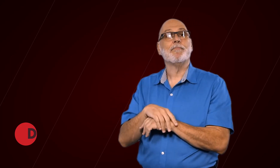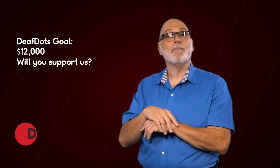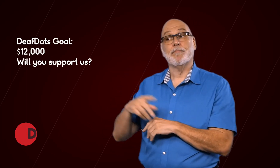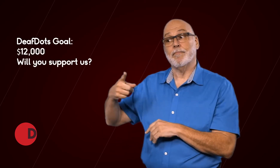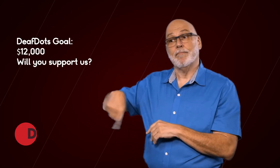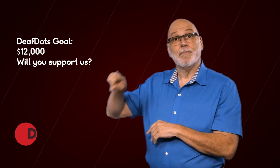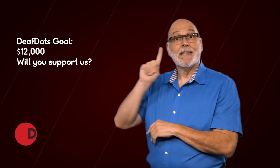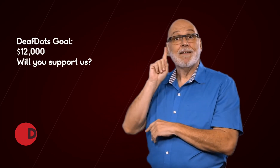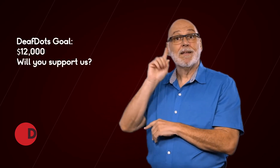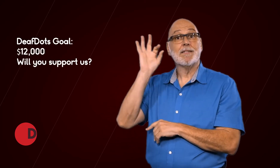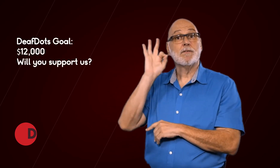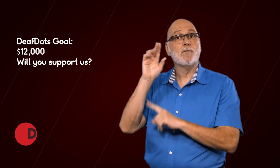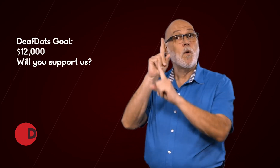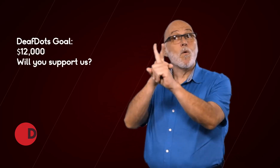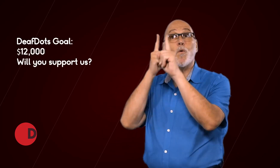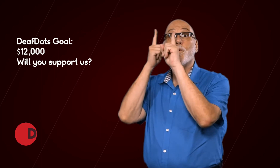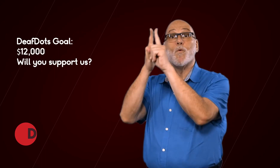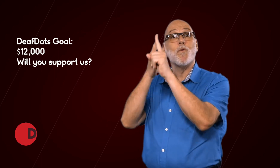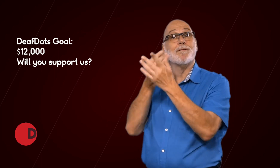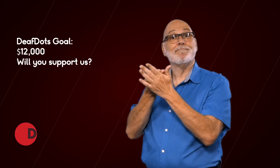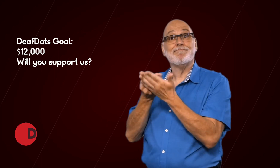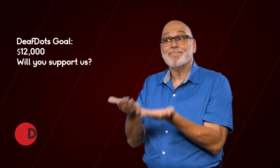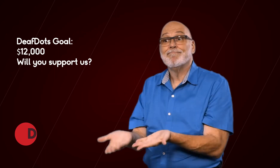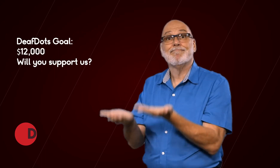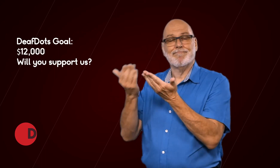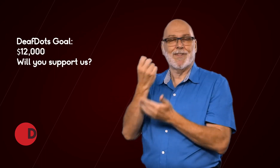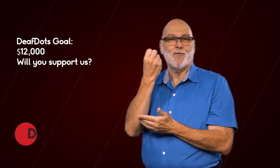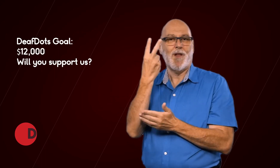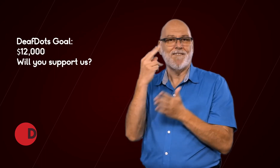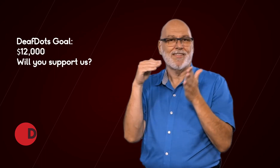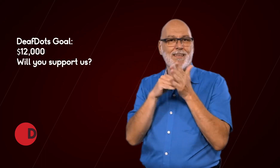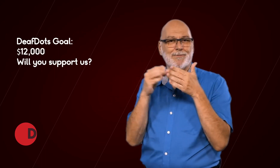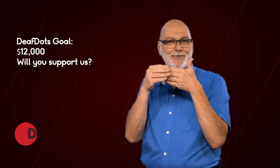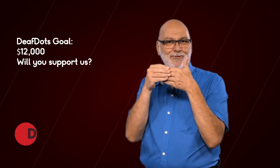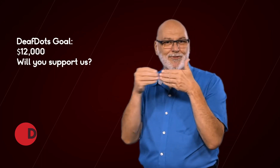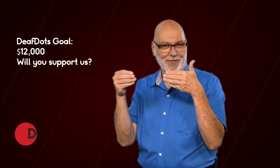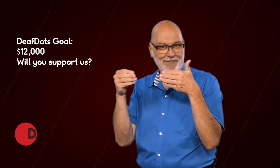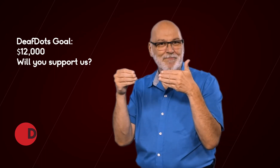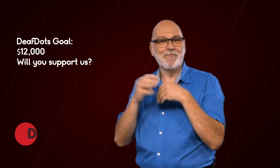The DeafDots goal is to raise $12,000.